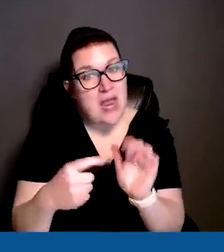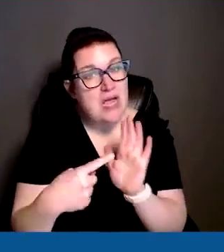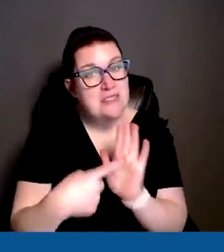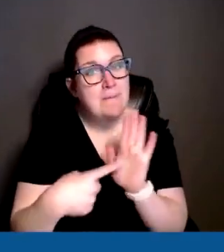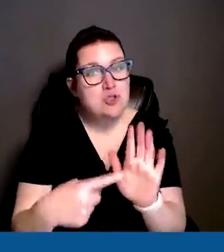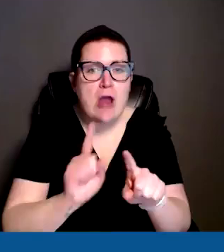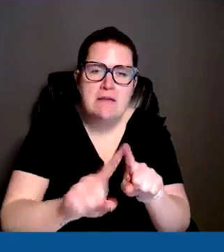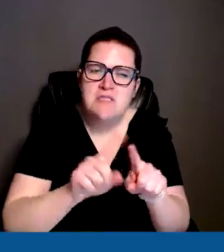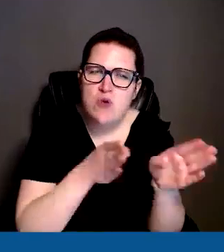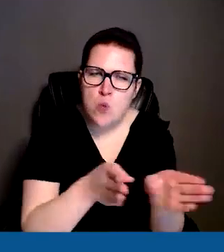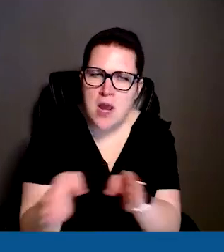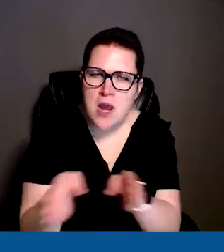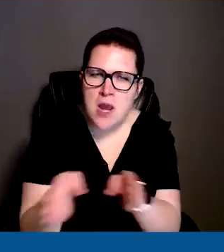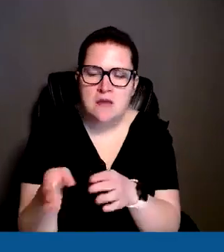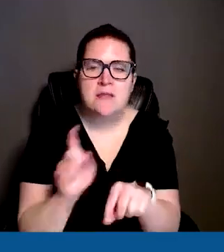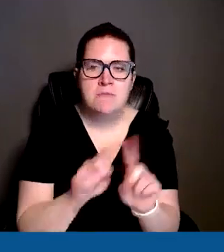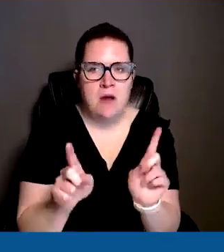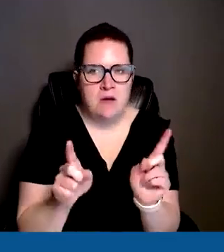we'll want to make sure that